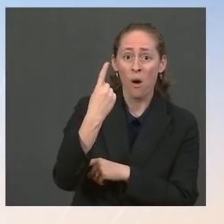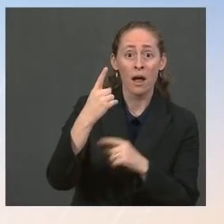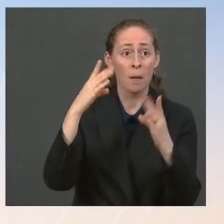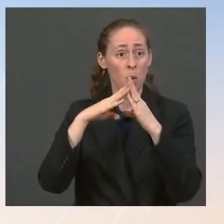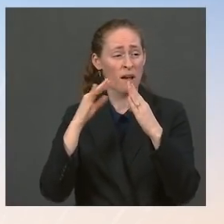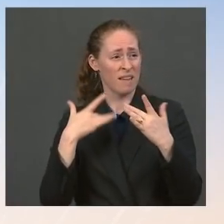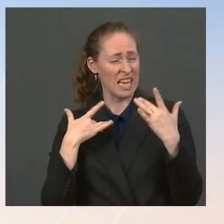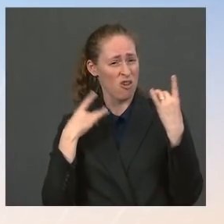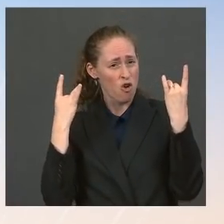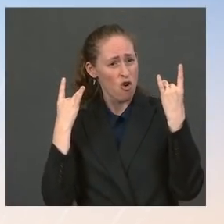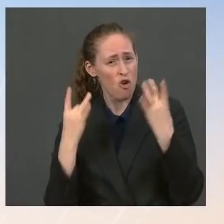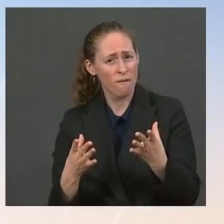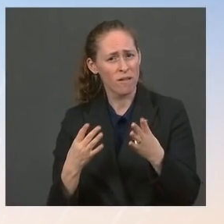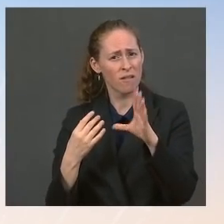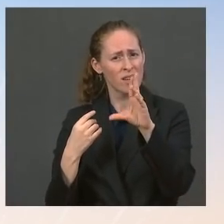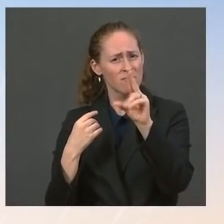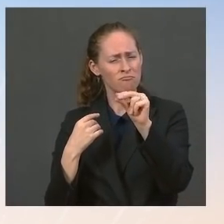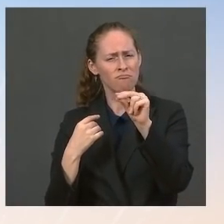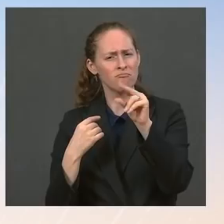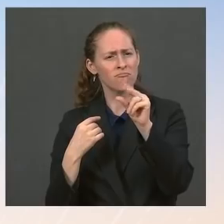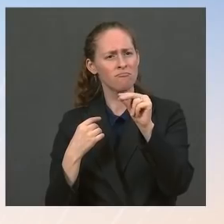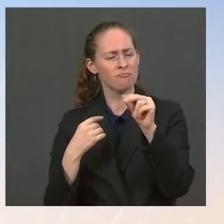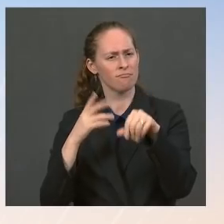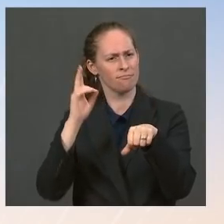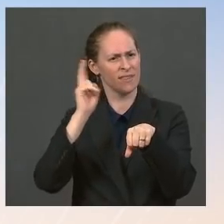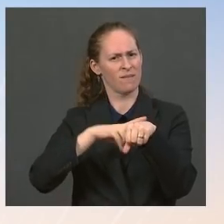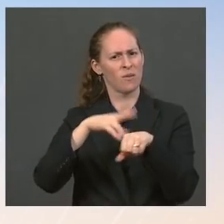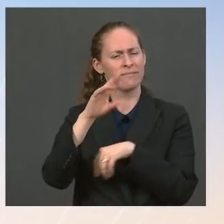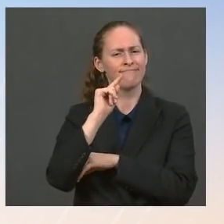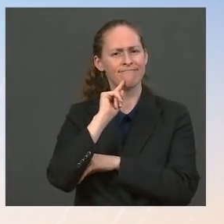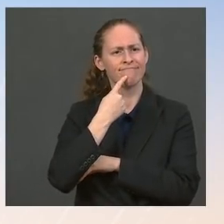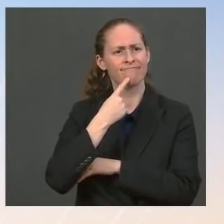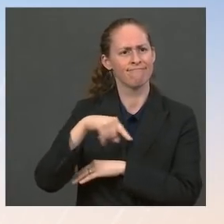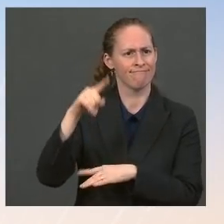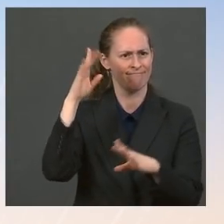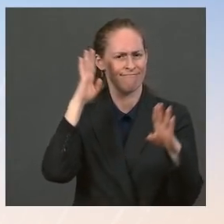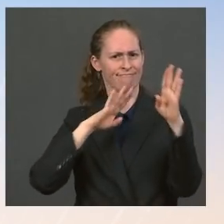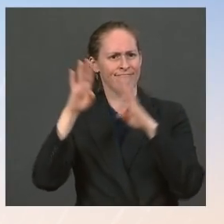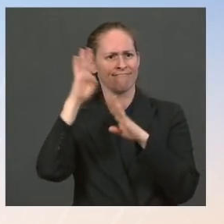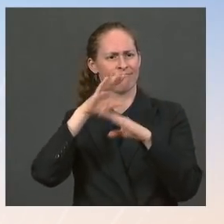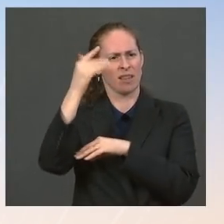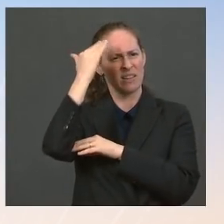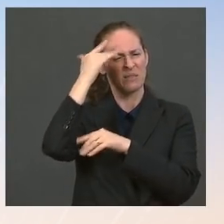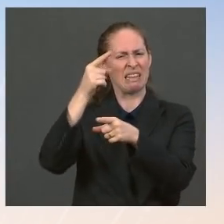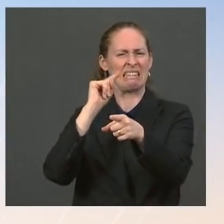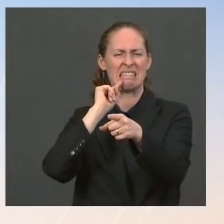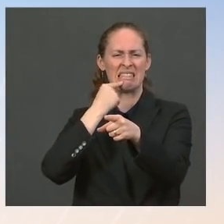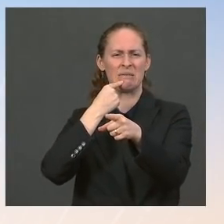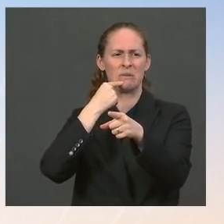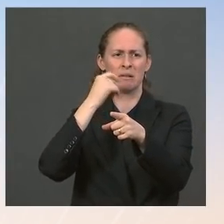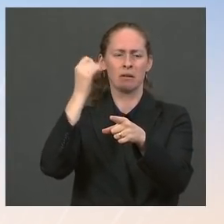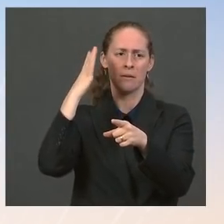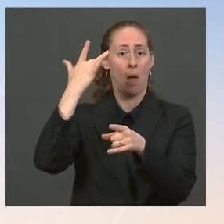Of course, that concern might be most acute, given the history in this country